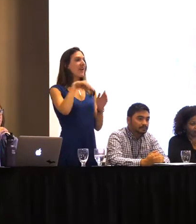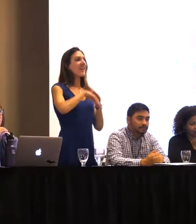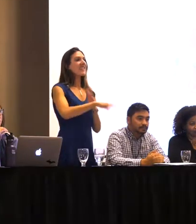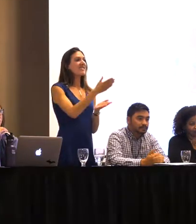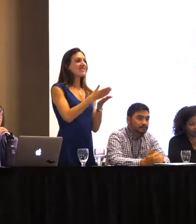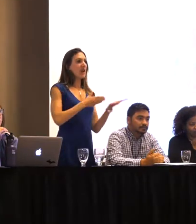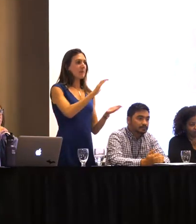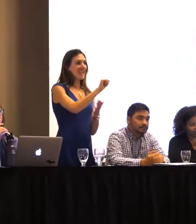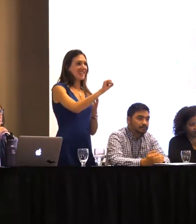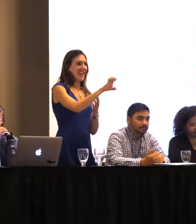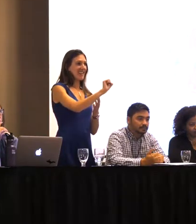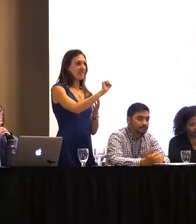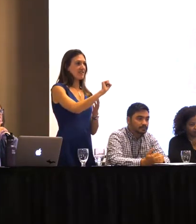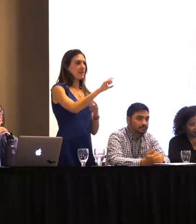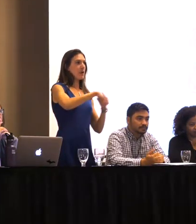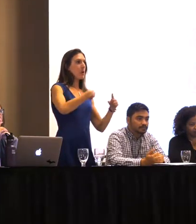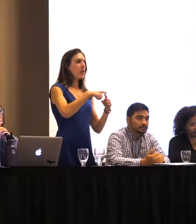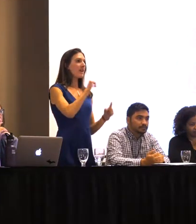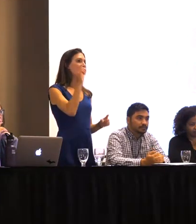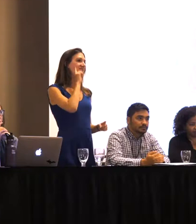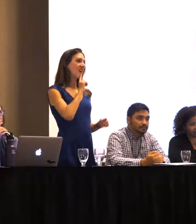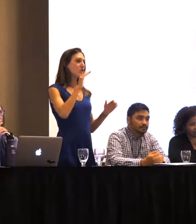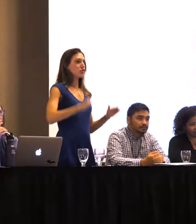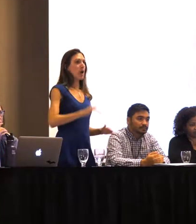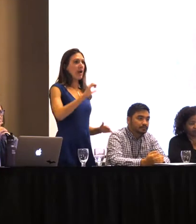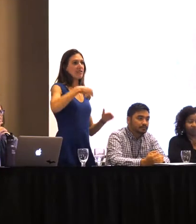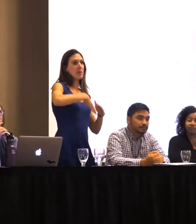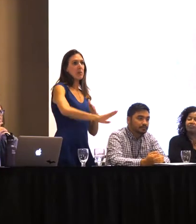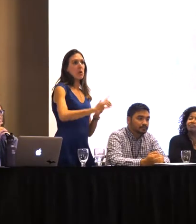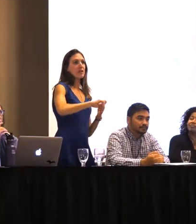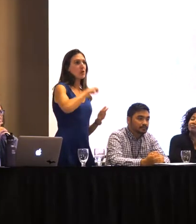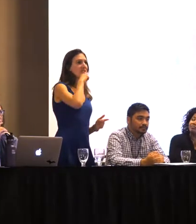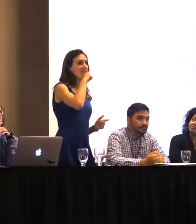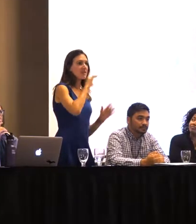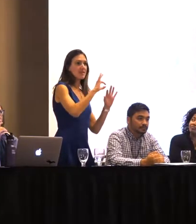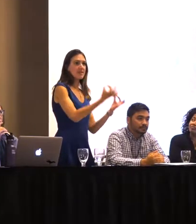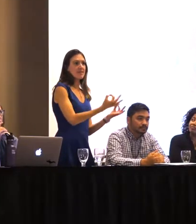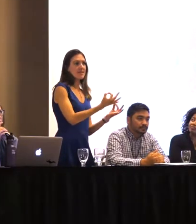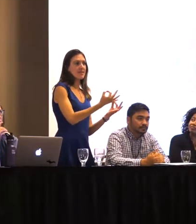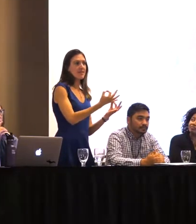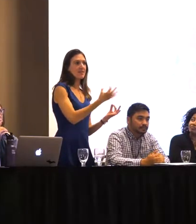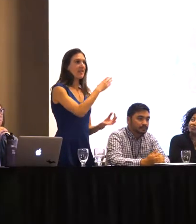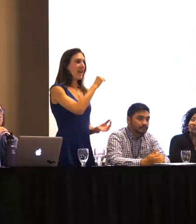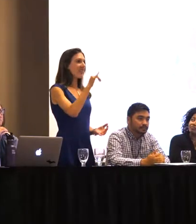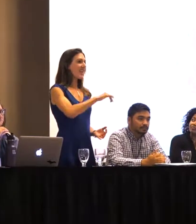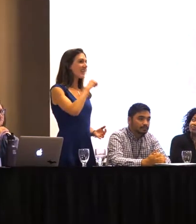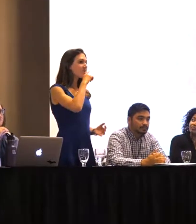In some cases when a deaf child is born to hearing parents